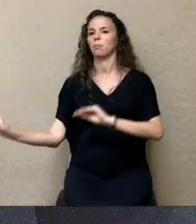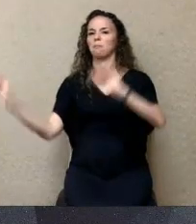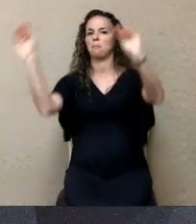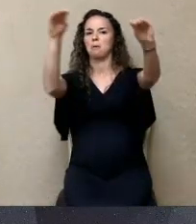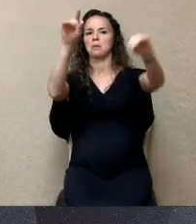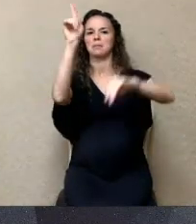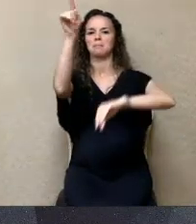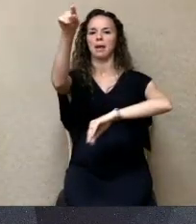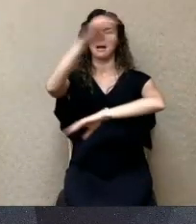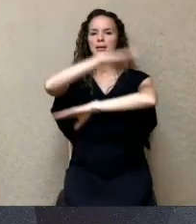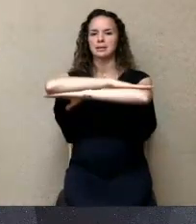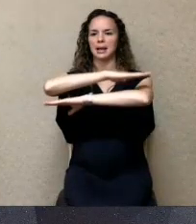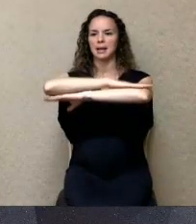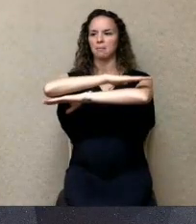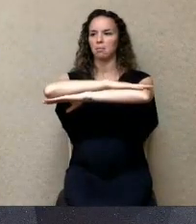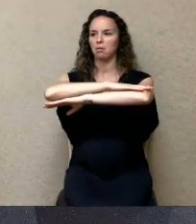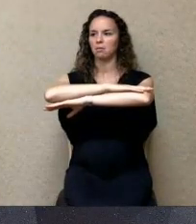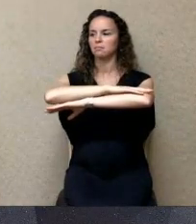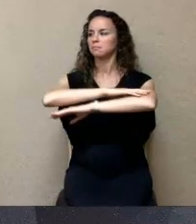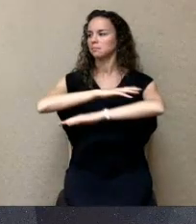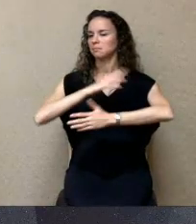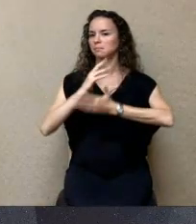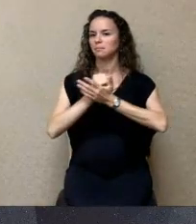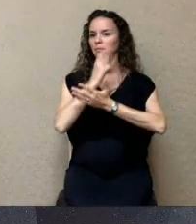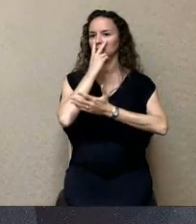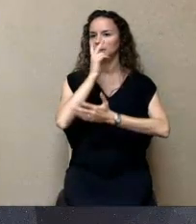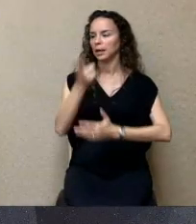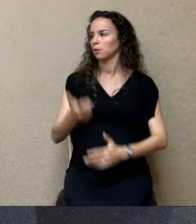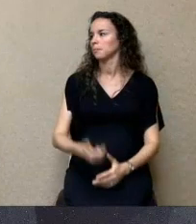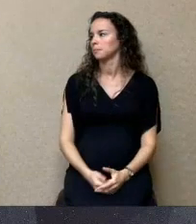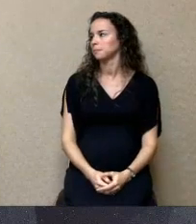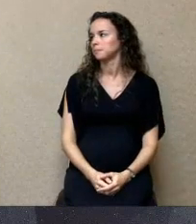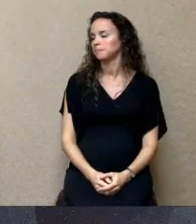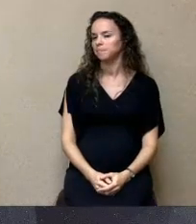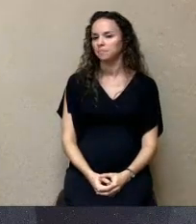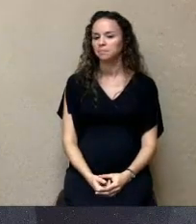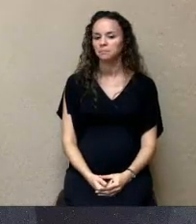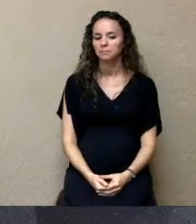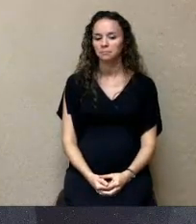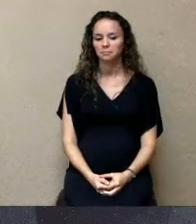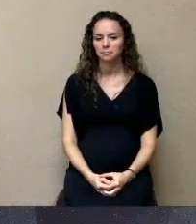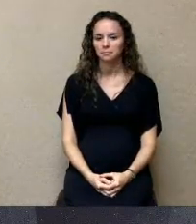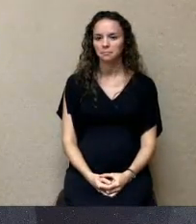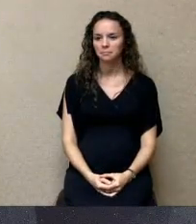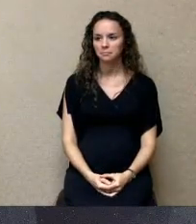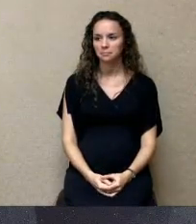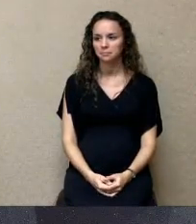can pop back at some point and give them a try.